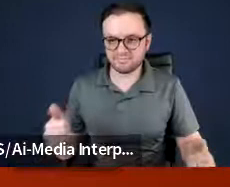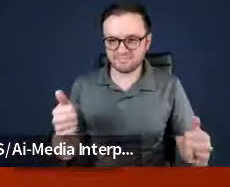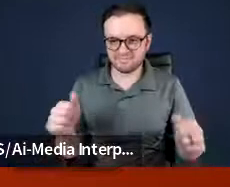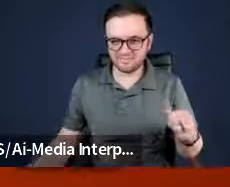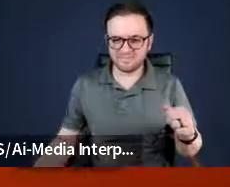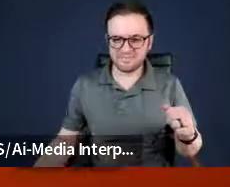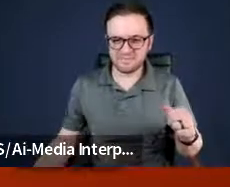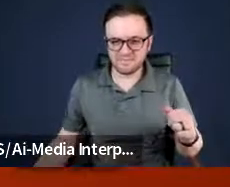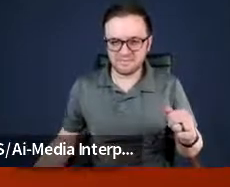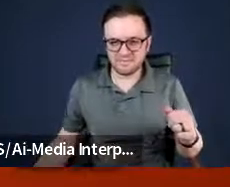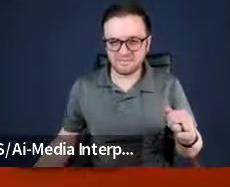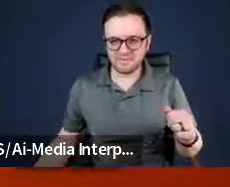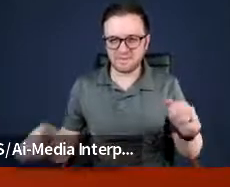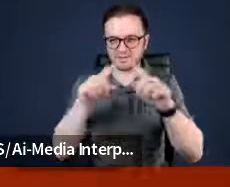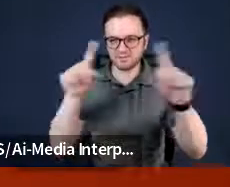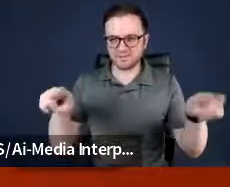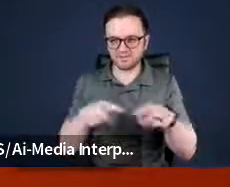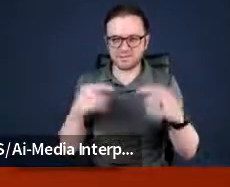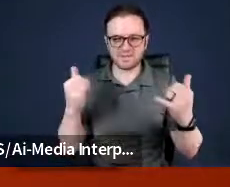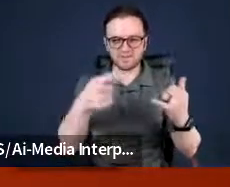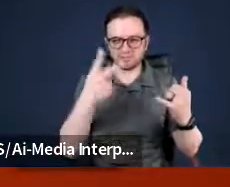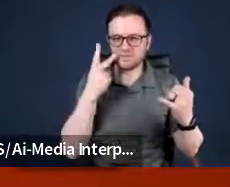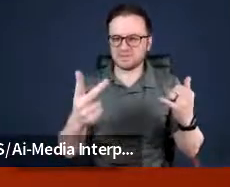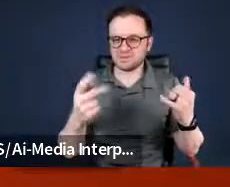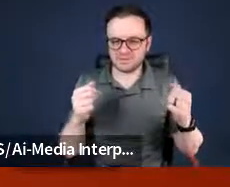the readability test.